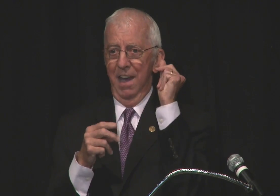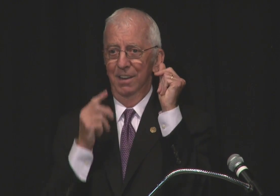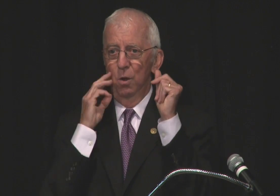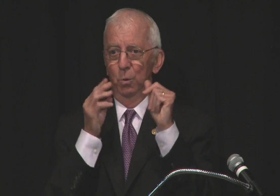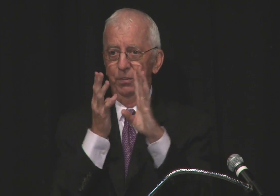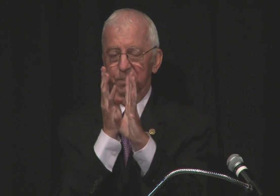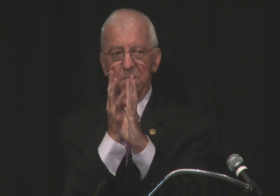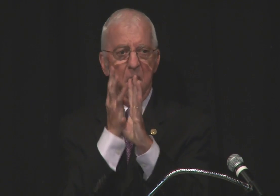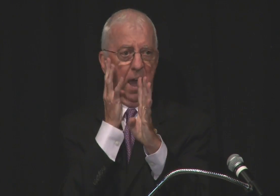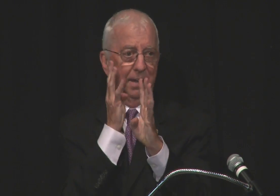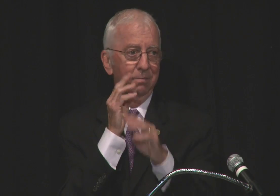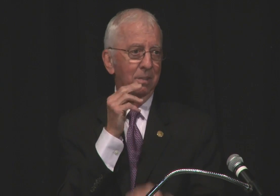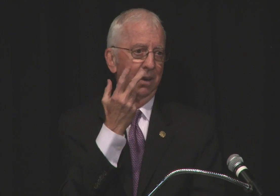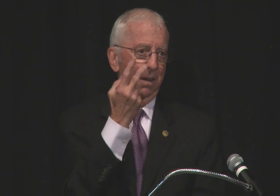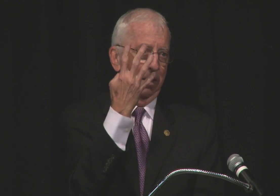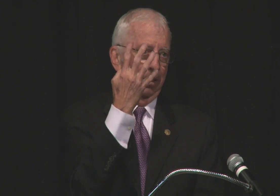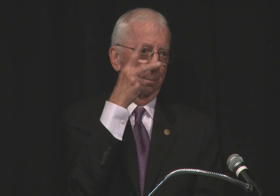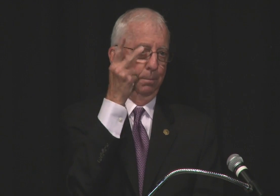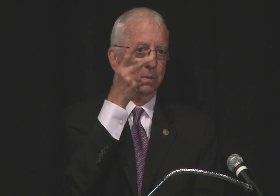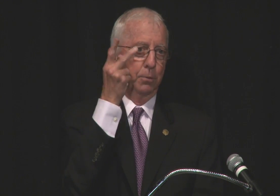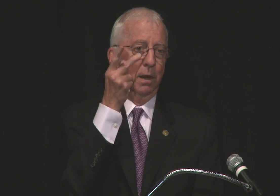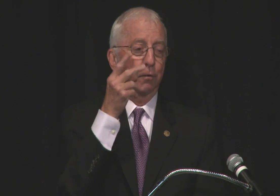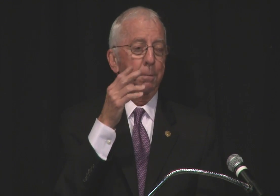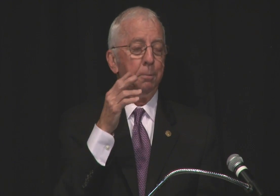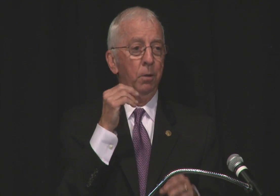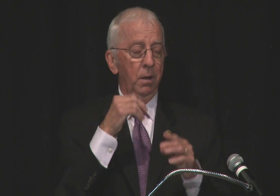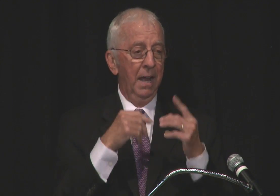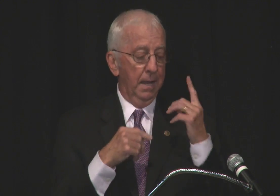you know, it was a line, three or four people.